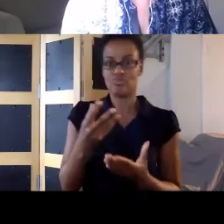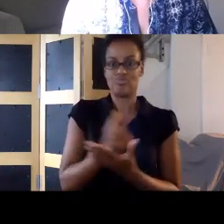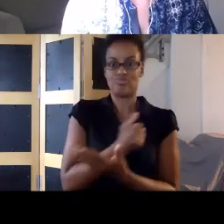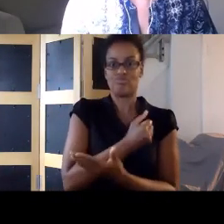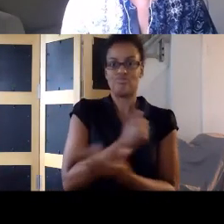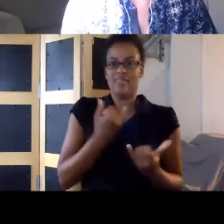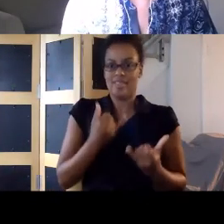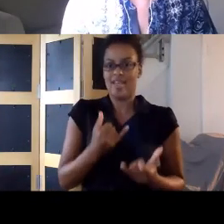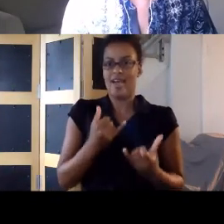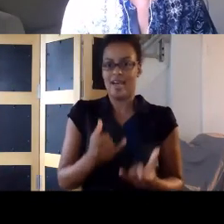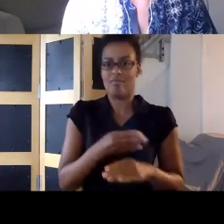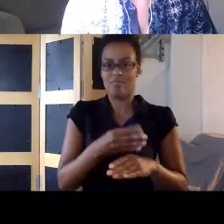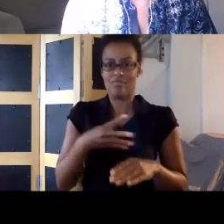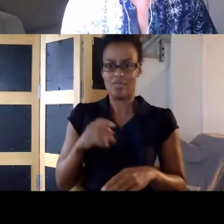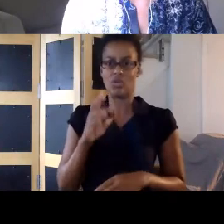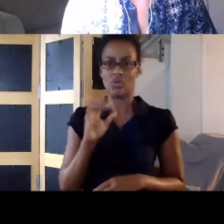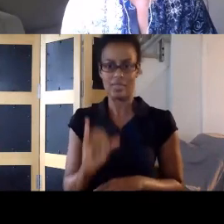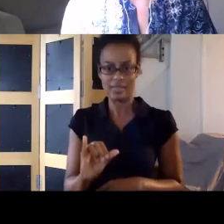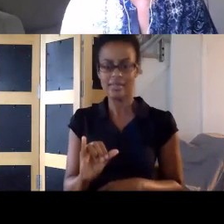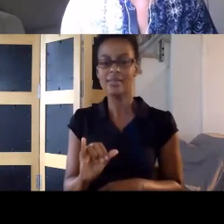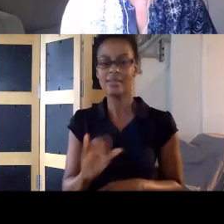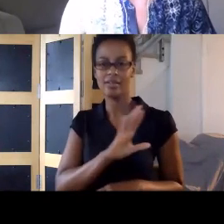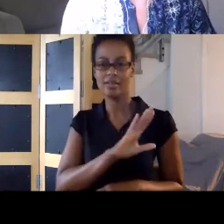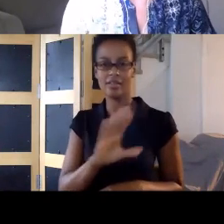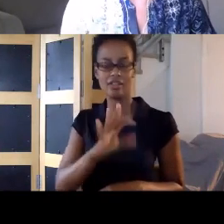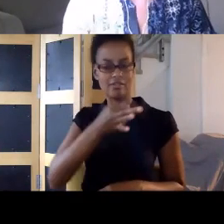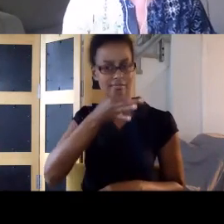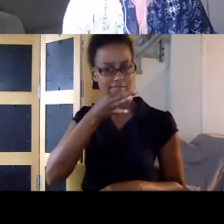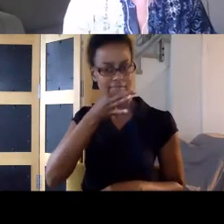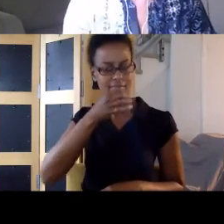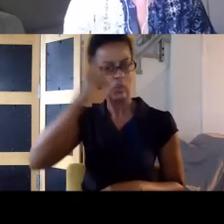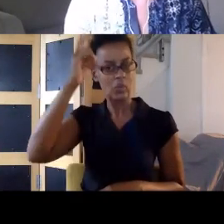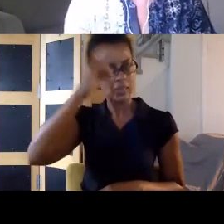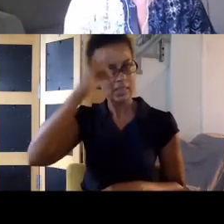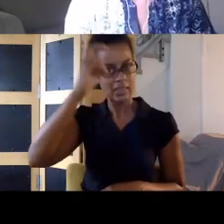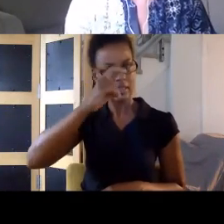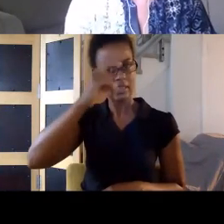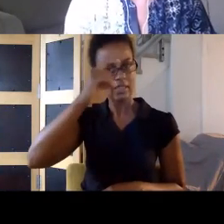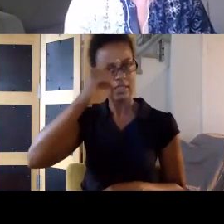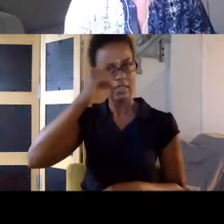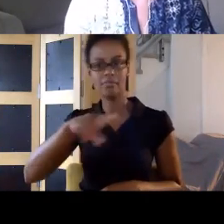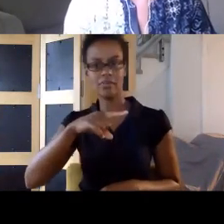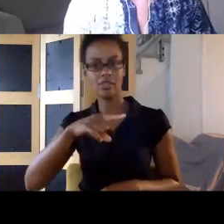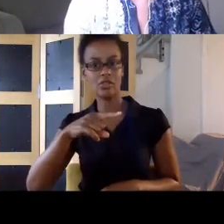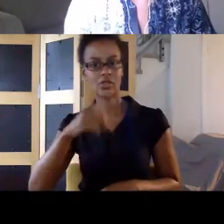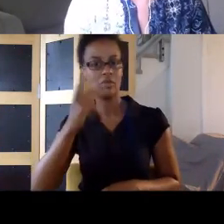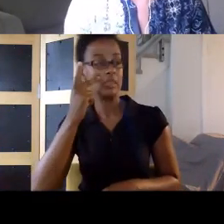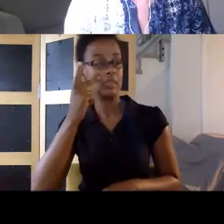and experience, and wisdom this afternoon and so for that, I'm very thankful to the